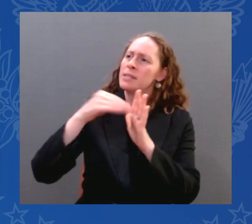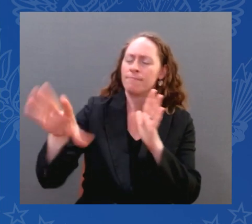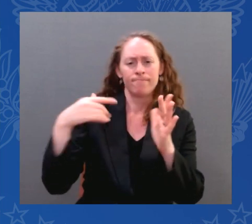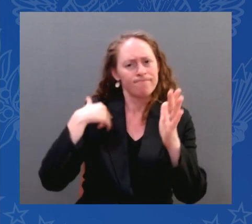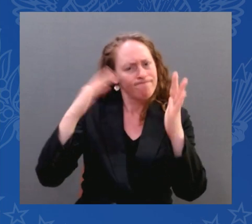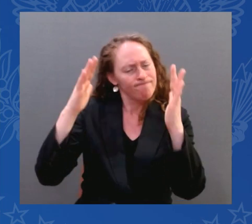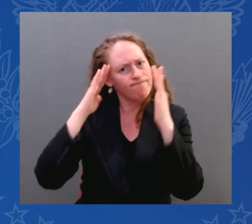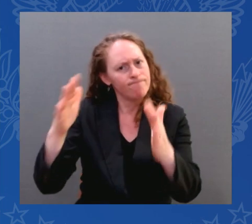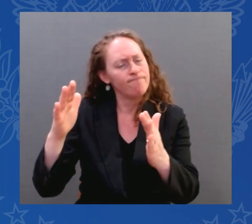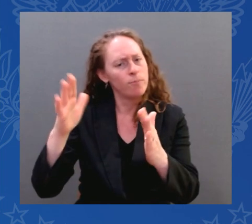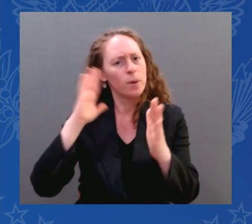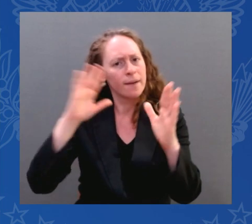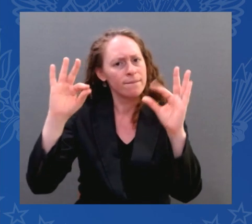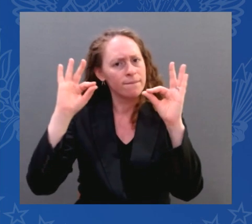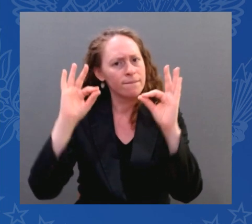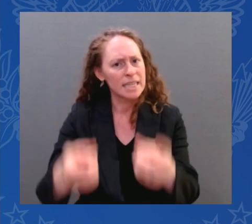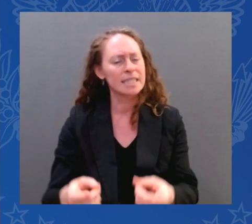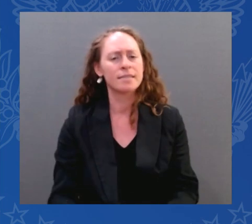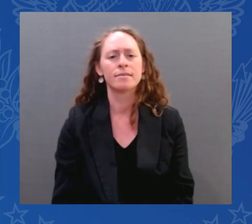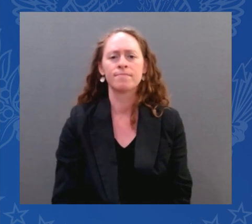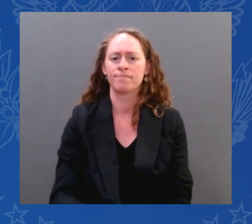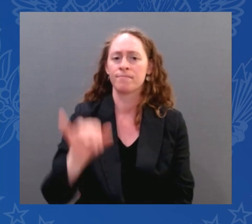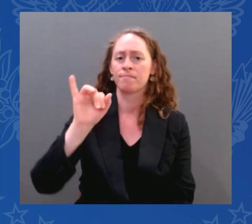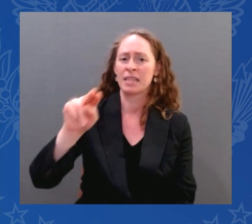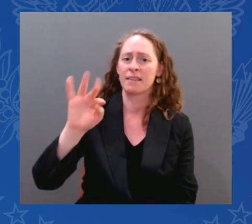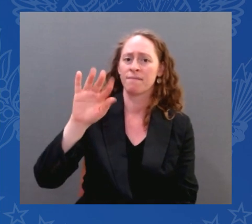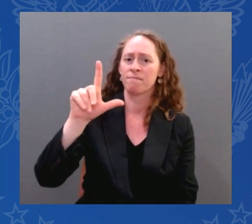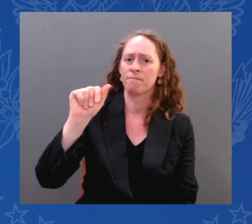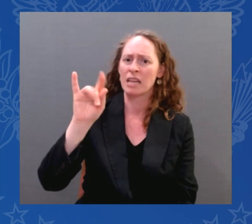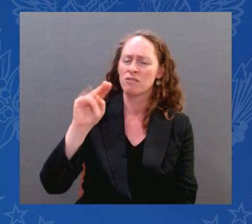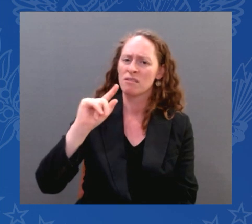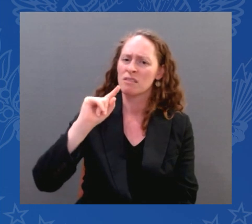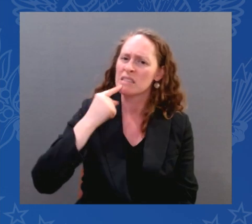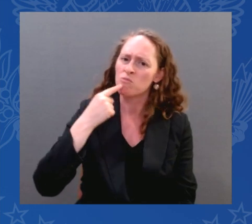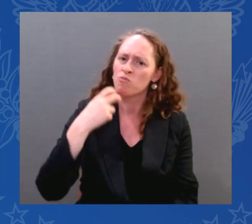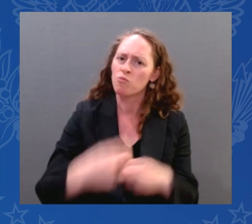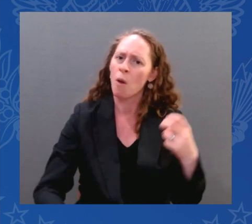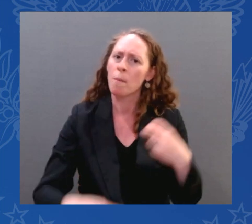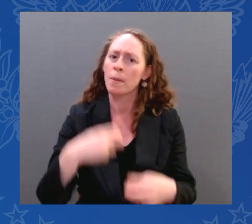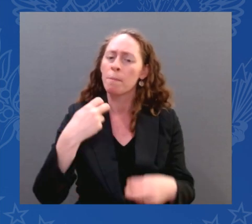it doesn't matter. It's much too high here. And this bill is going to help bring down inflation,